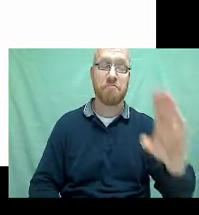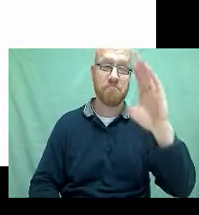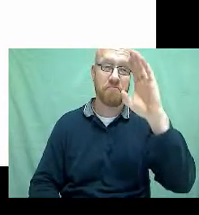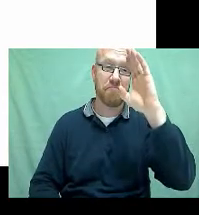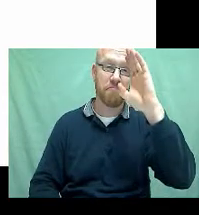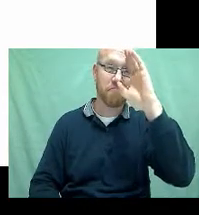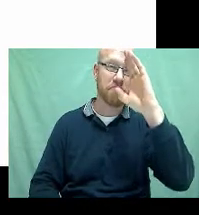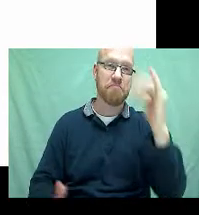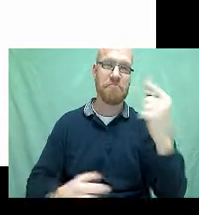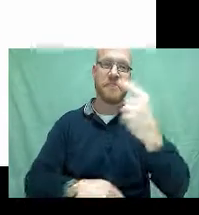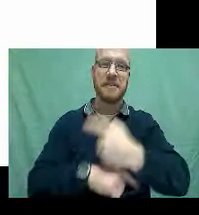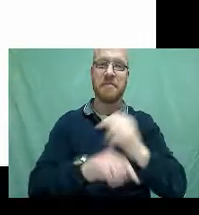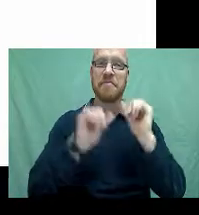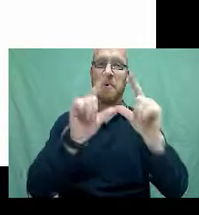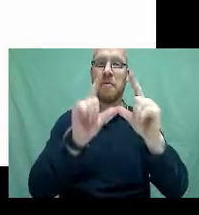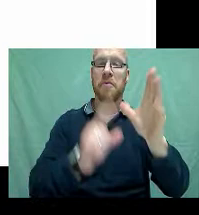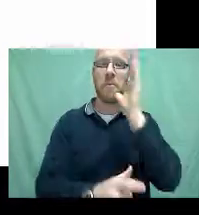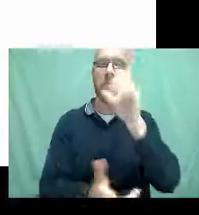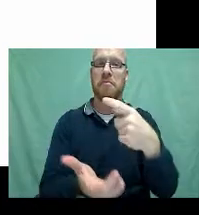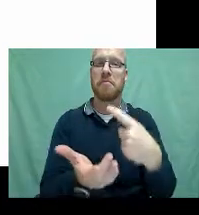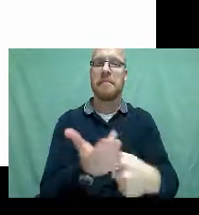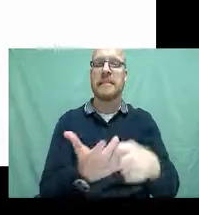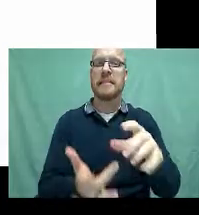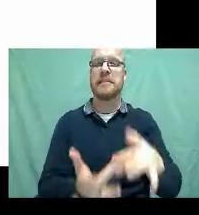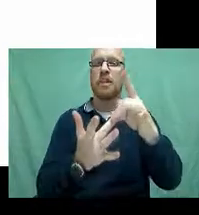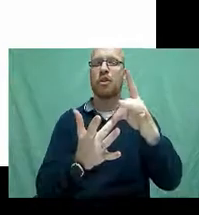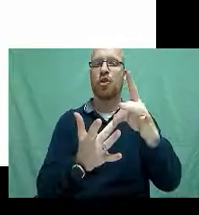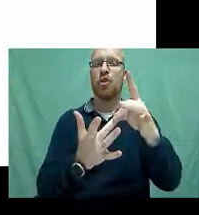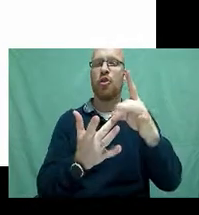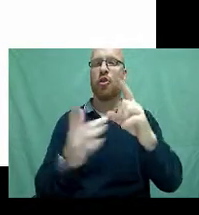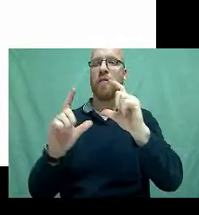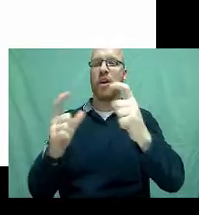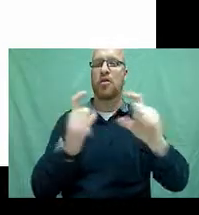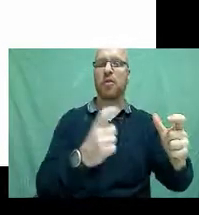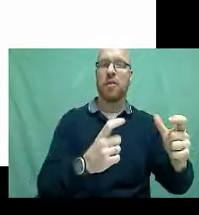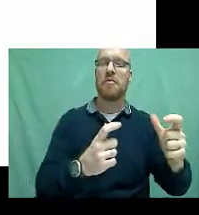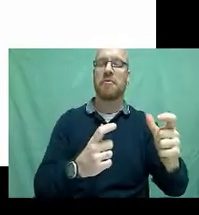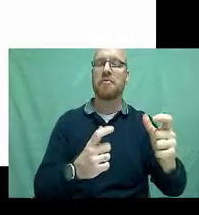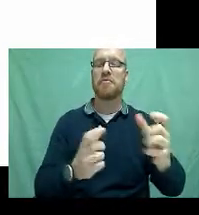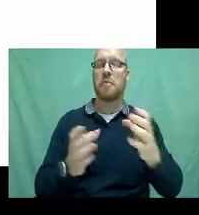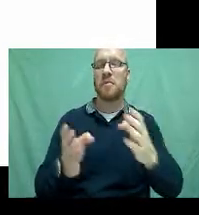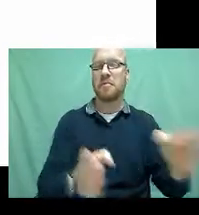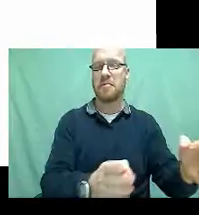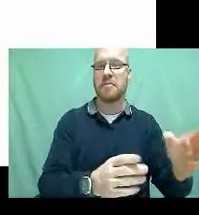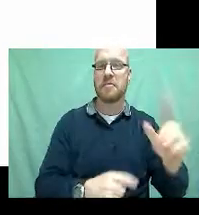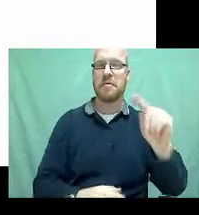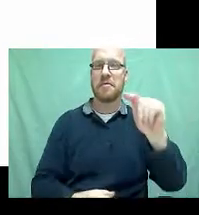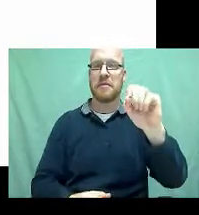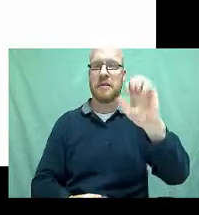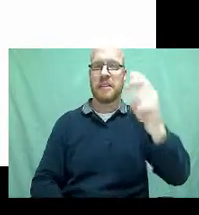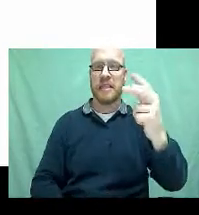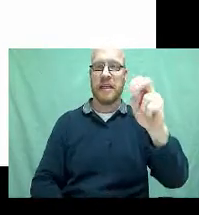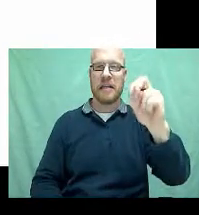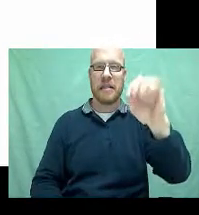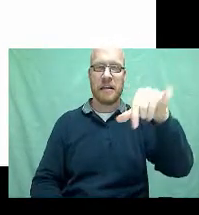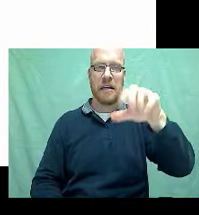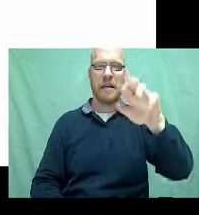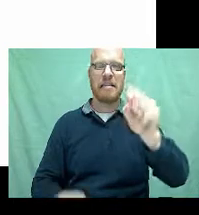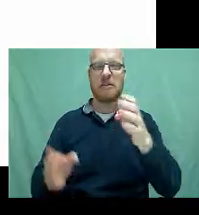OK. Today on this vlog, we're going to talk about special factoring techniques.